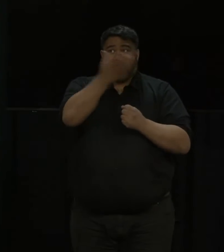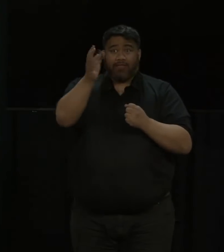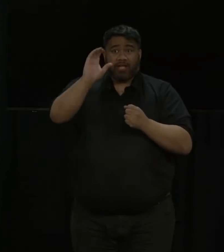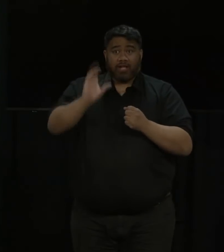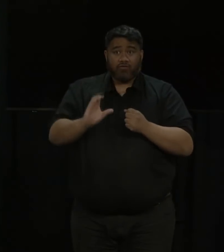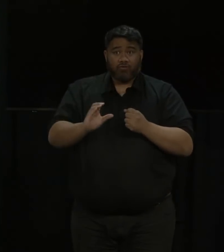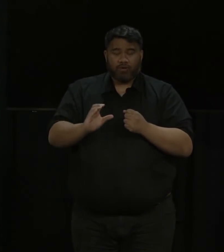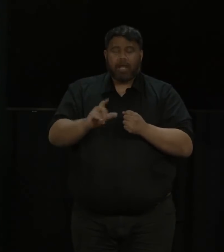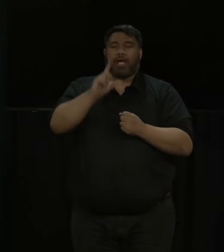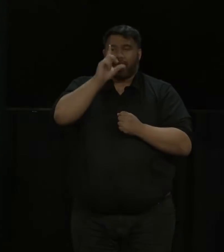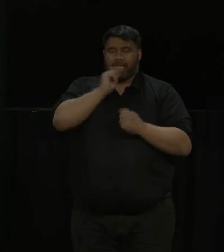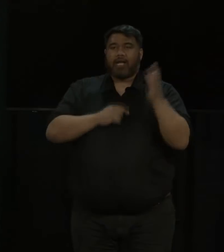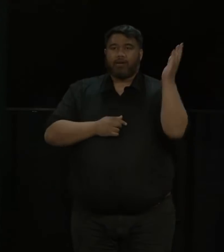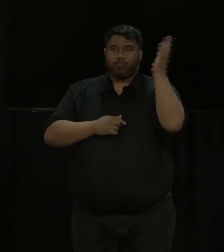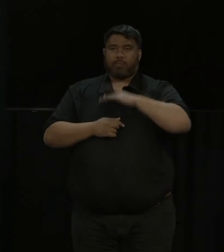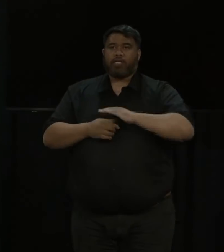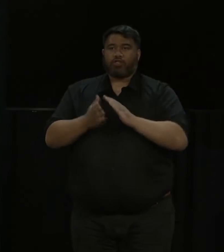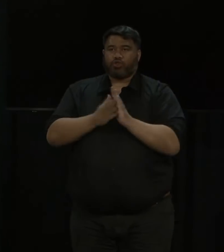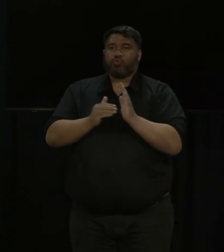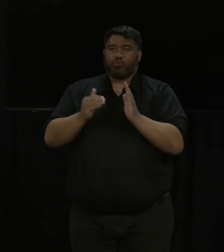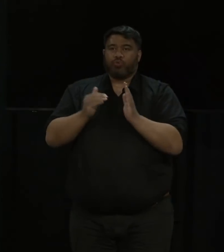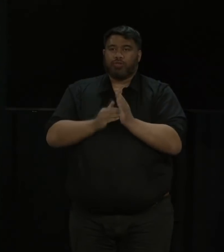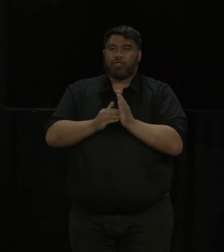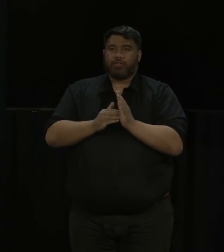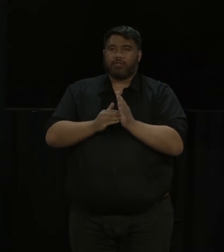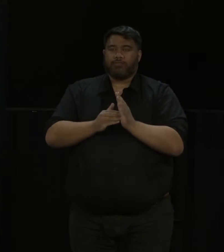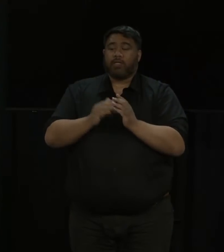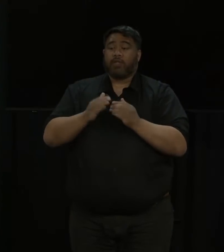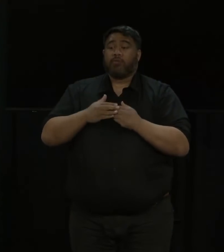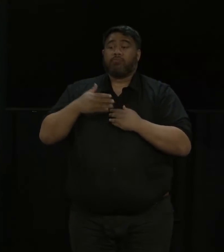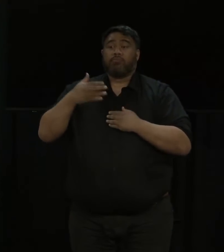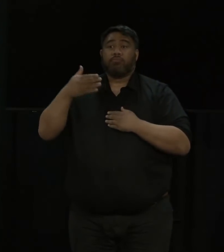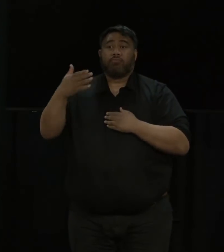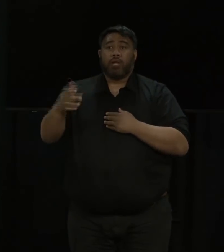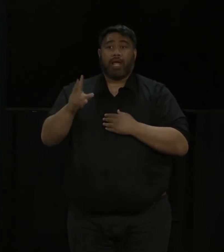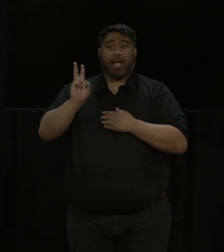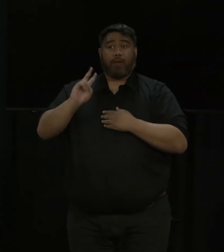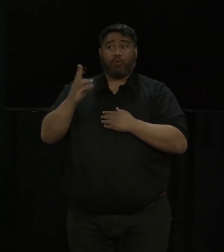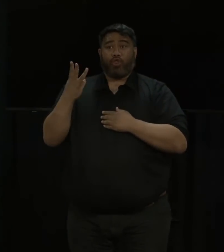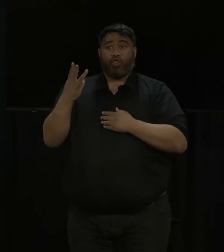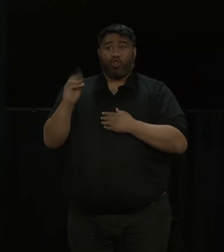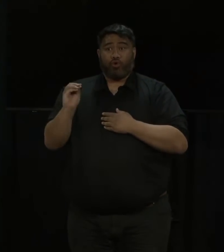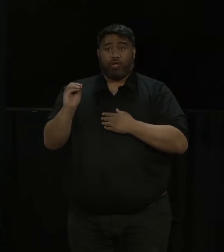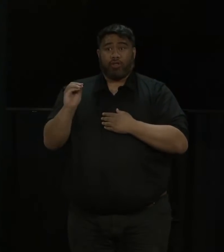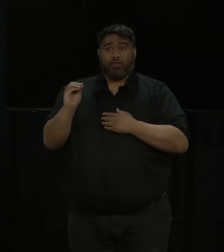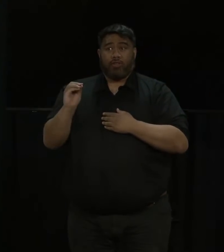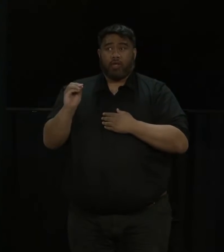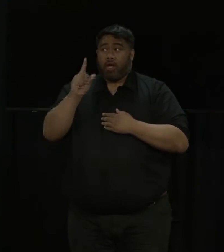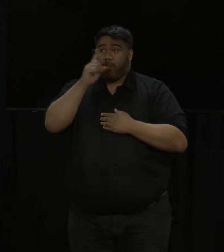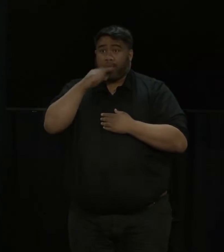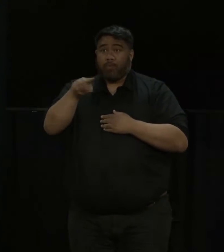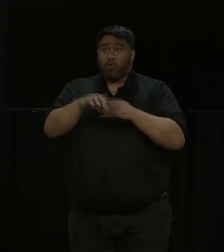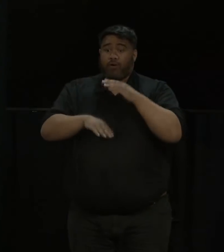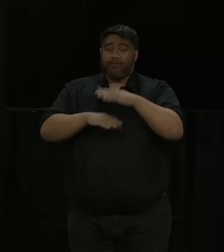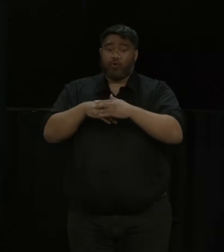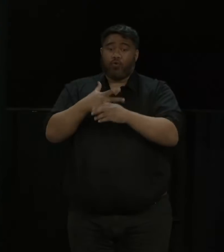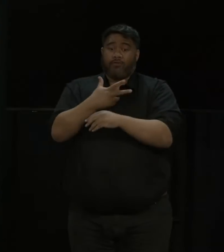from 1159 from 11:59pm on Sunday the 13th of on Sunday,